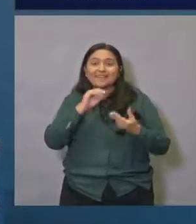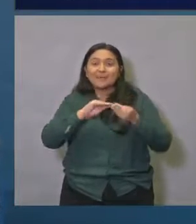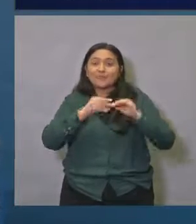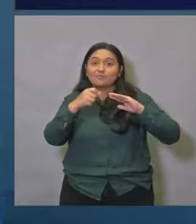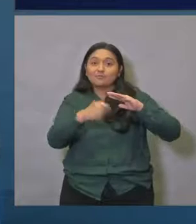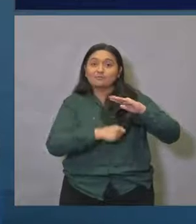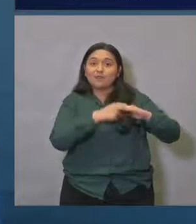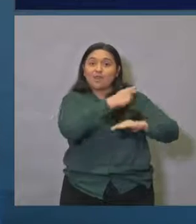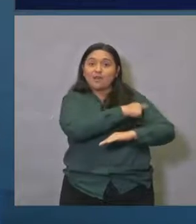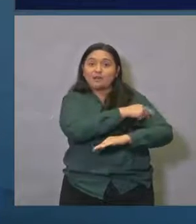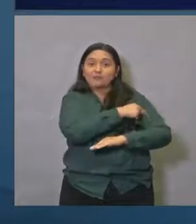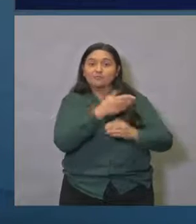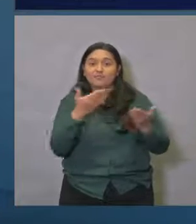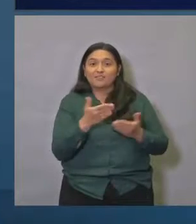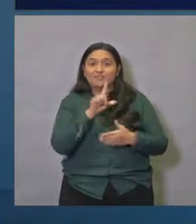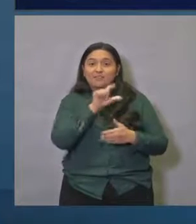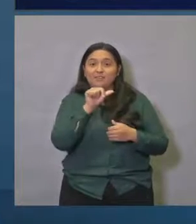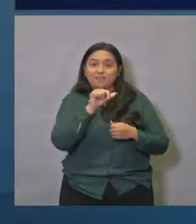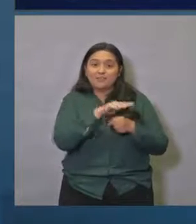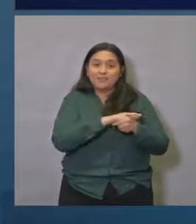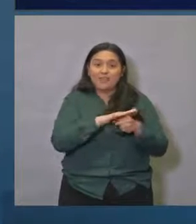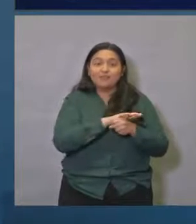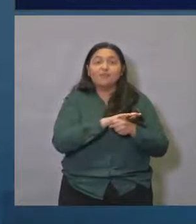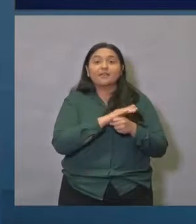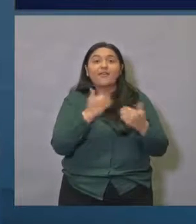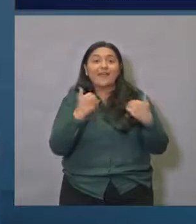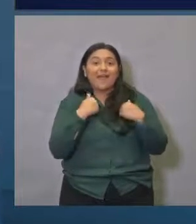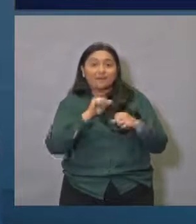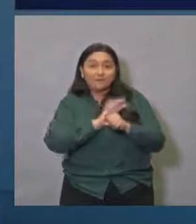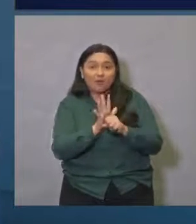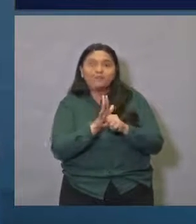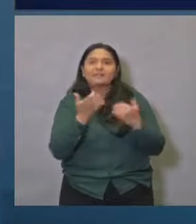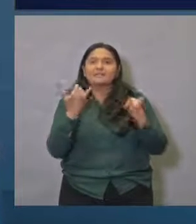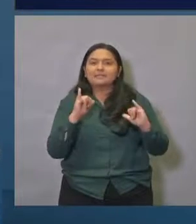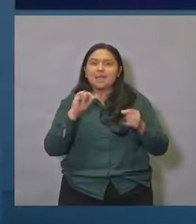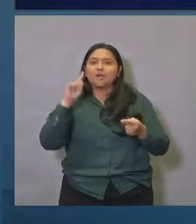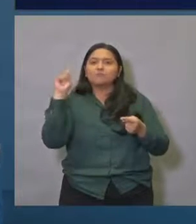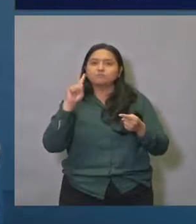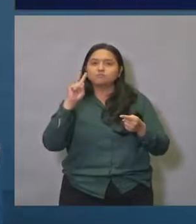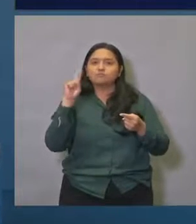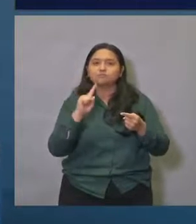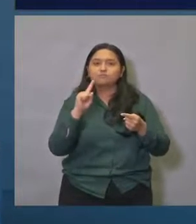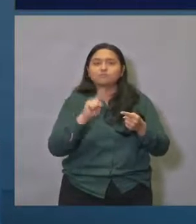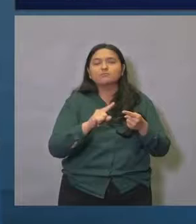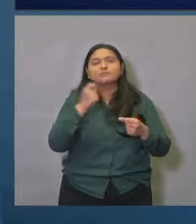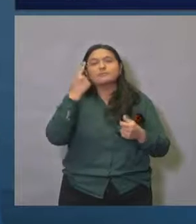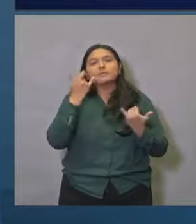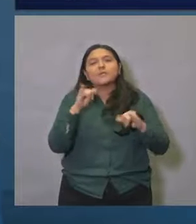THIS WEEK, THE DAILY NUMBER OF HOSPITALIZED PATIENTS IN LOS